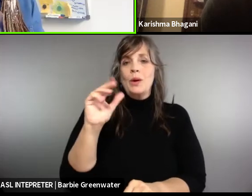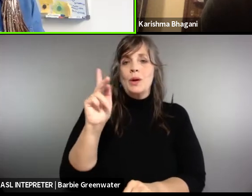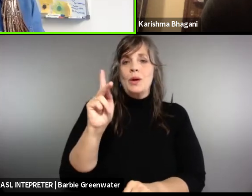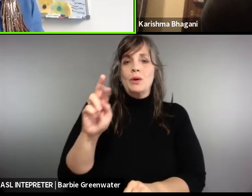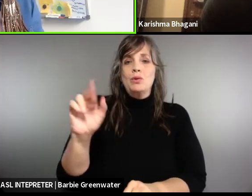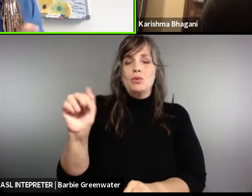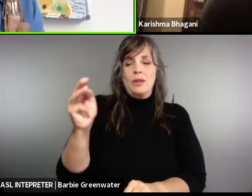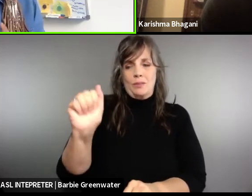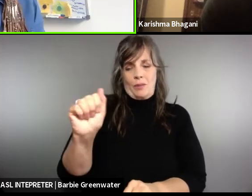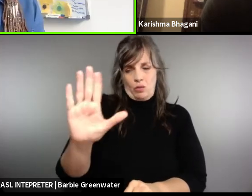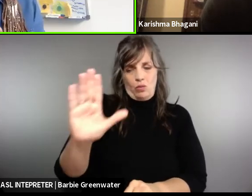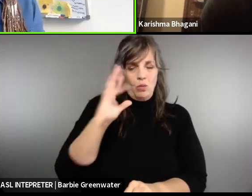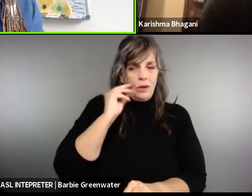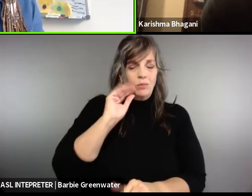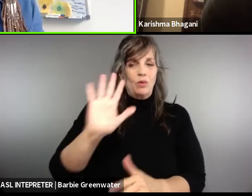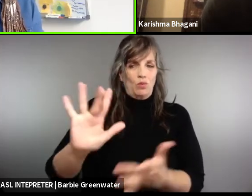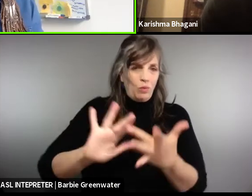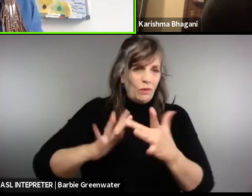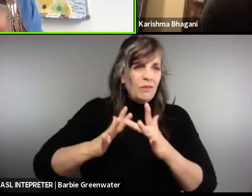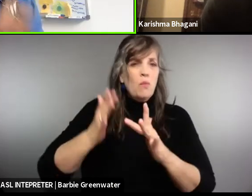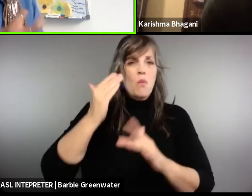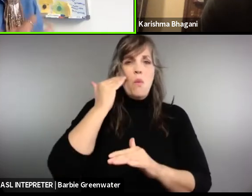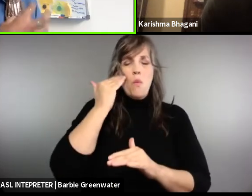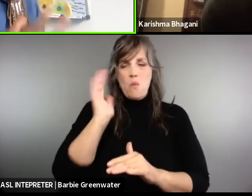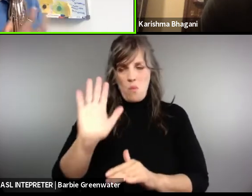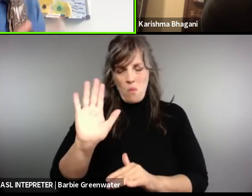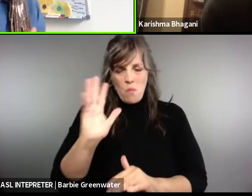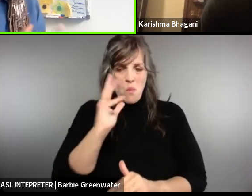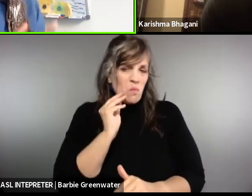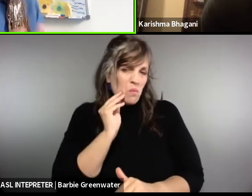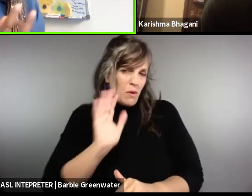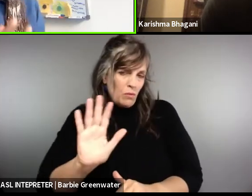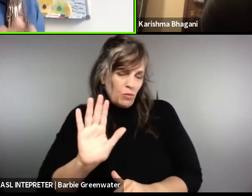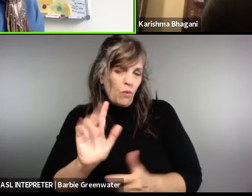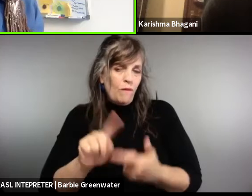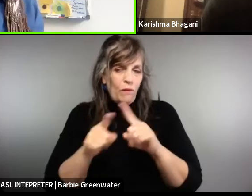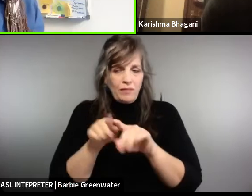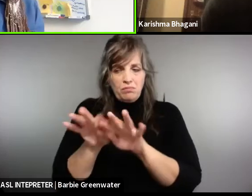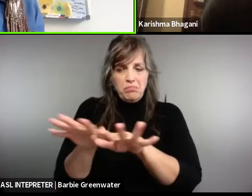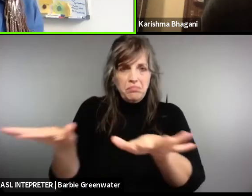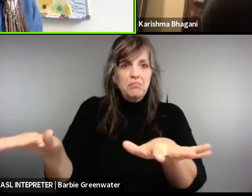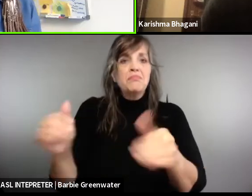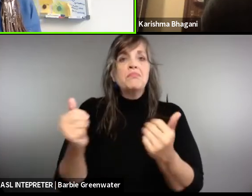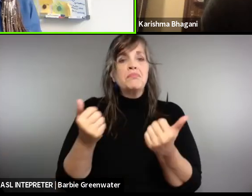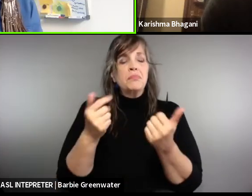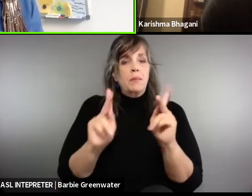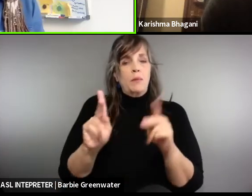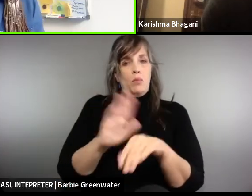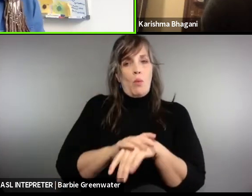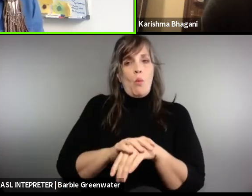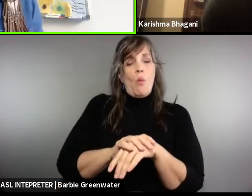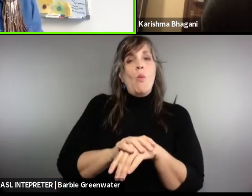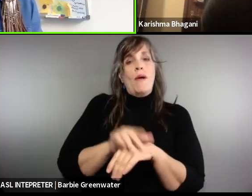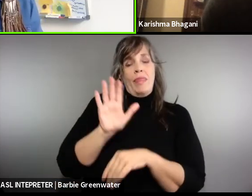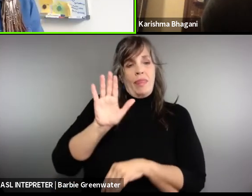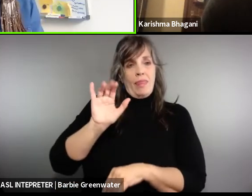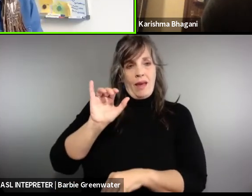from your own network, from your own experiences of your friends and people on the continent. You get invited everywhere